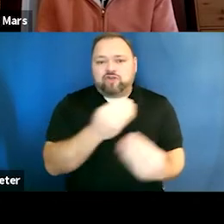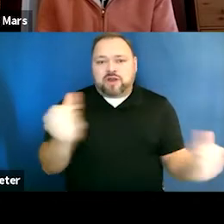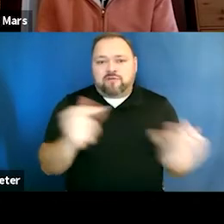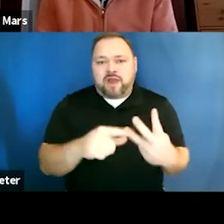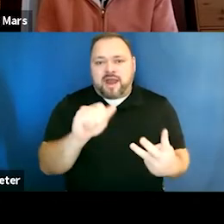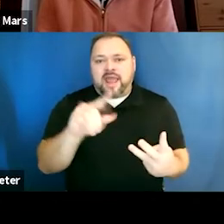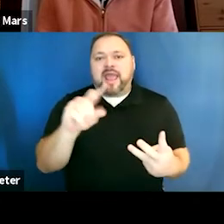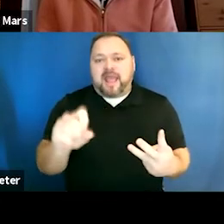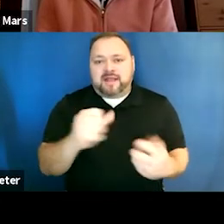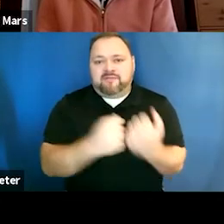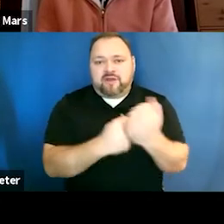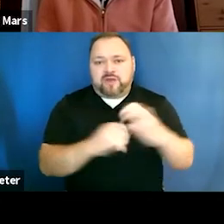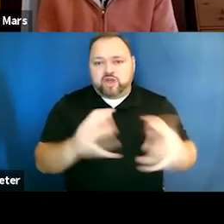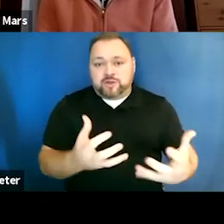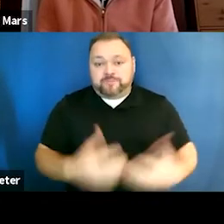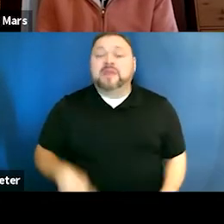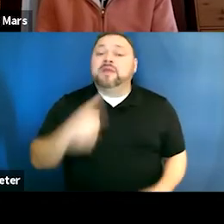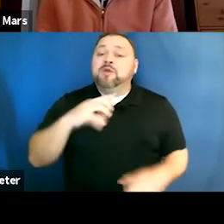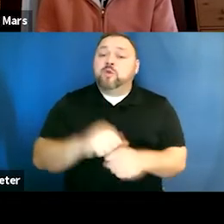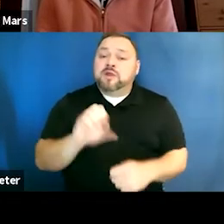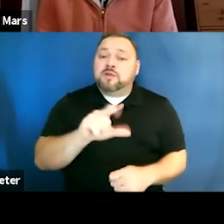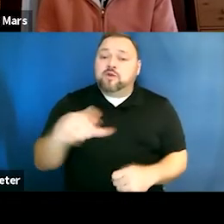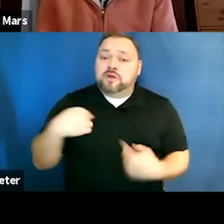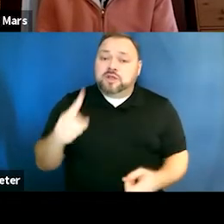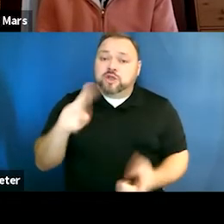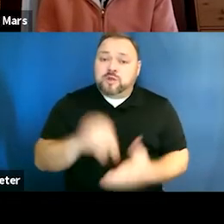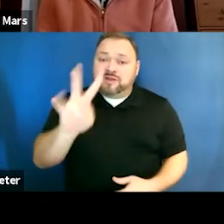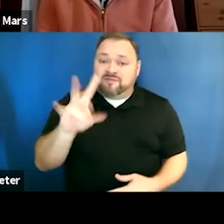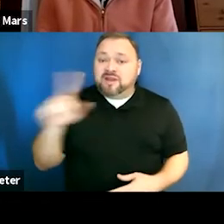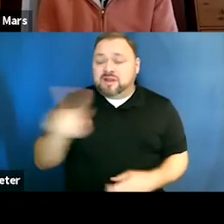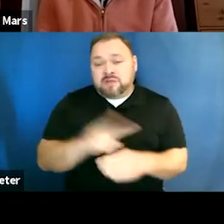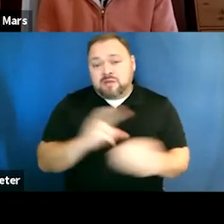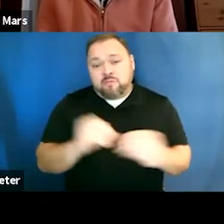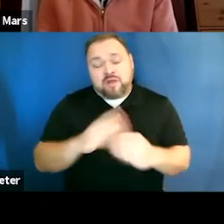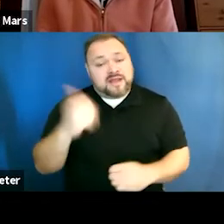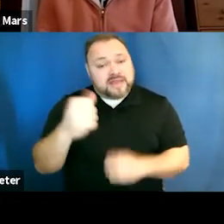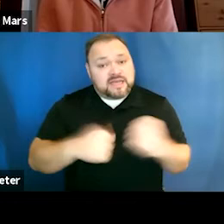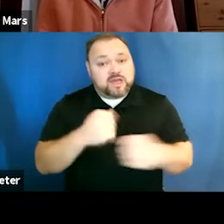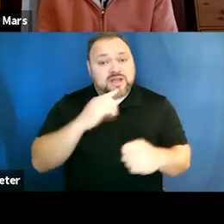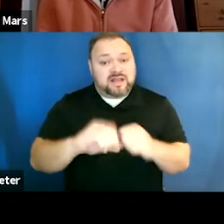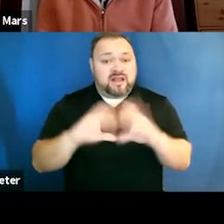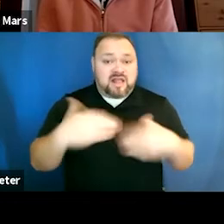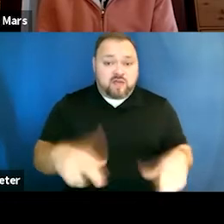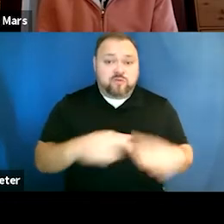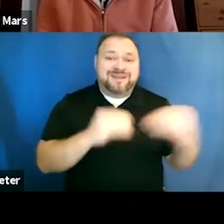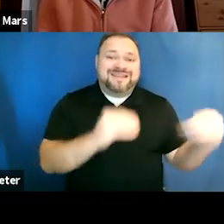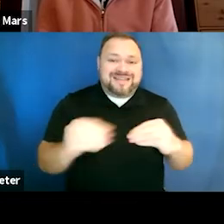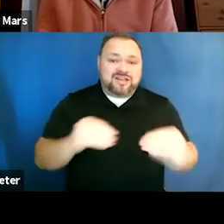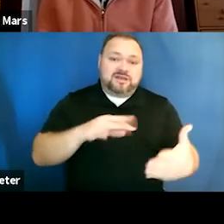Brett has been with Salt Lake Community College since 2007 where he spent over 10 years in the classroom teaching study of disabilities.